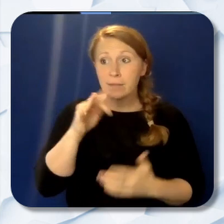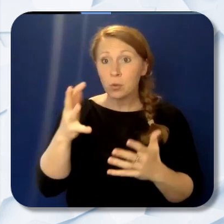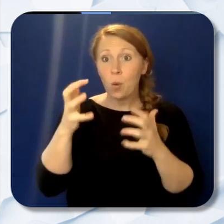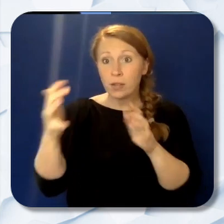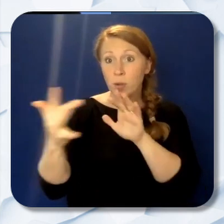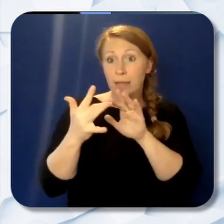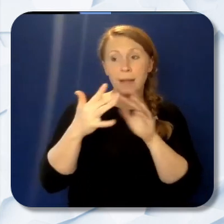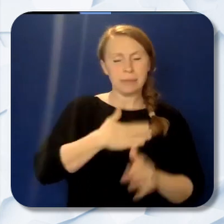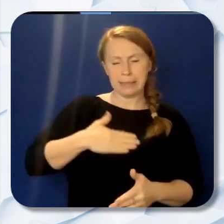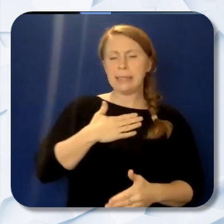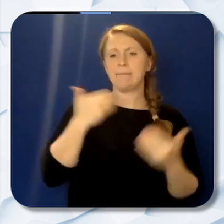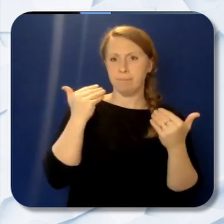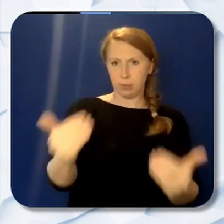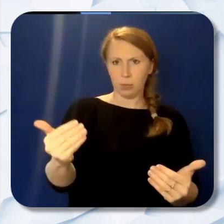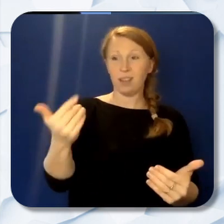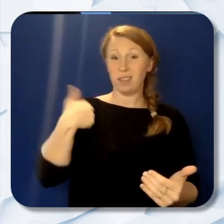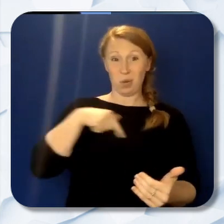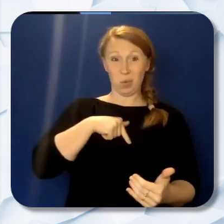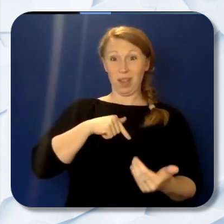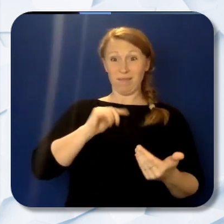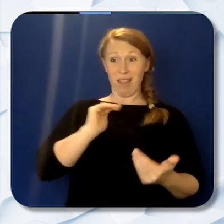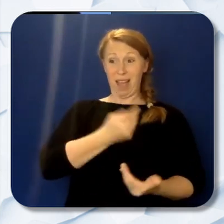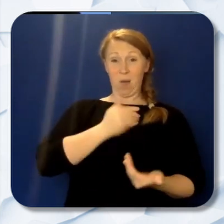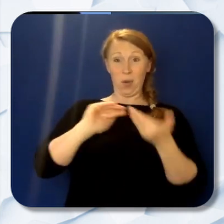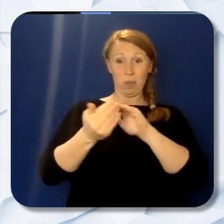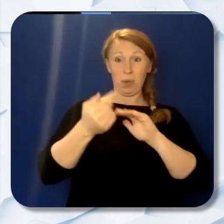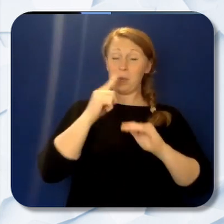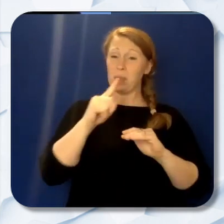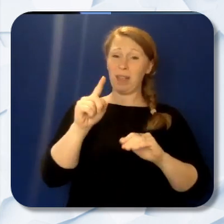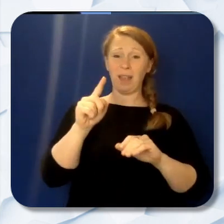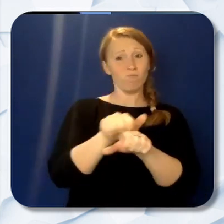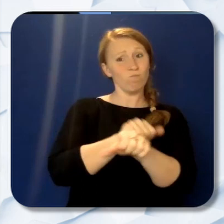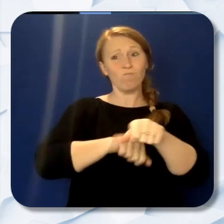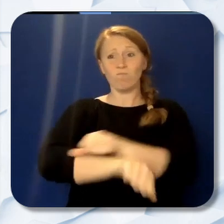a community that are really working very hard to support high quality, health education. And